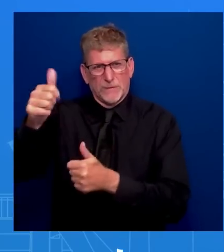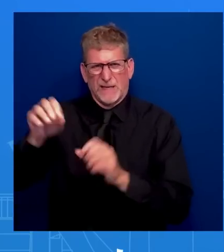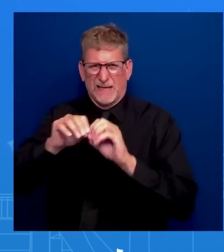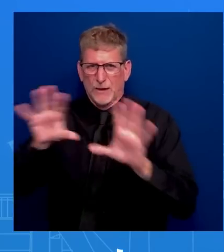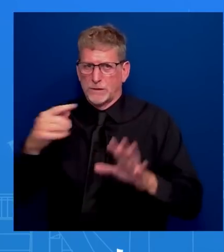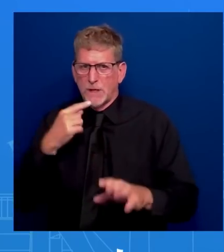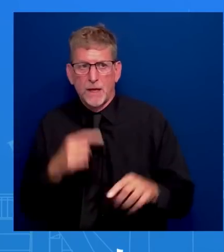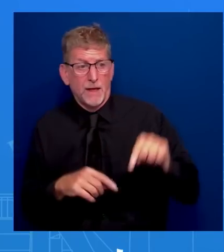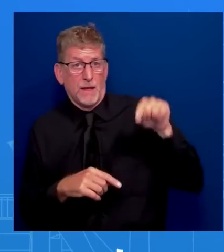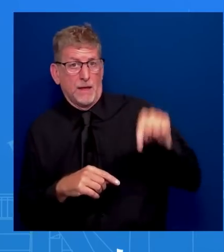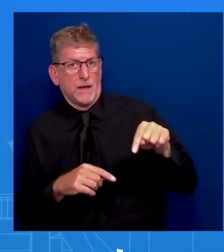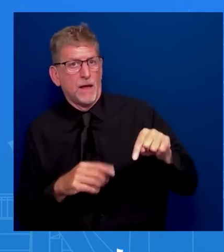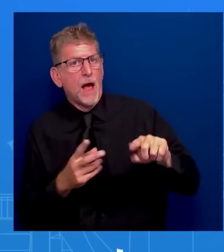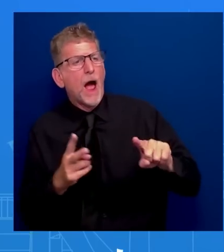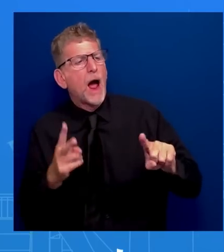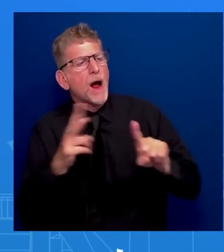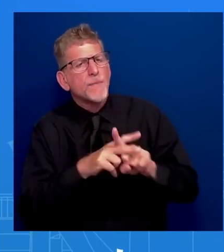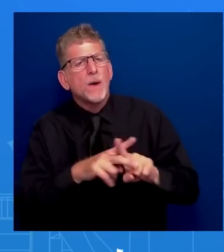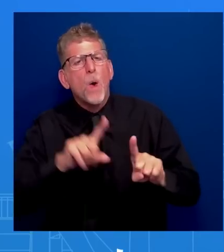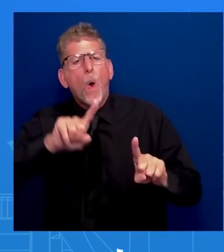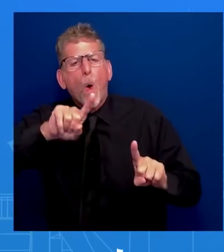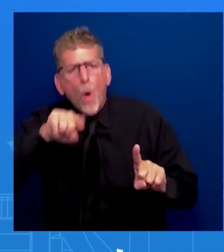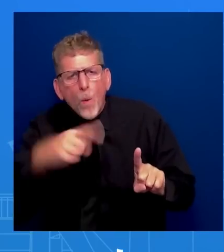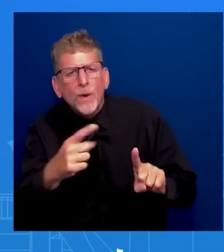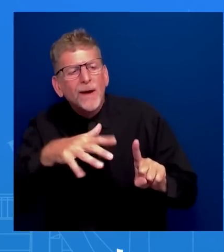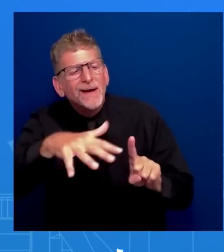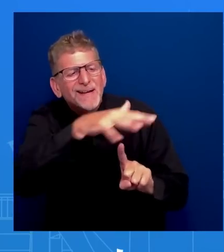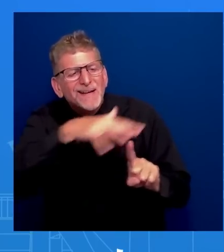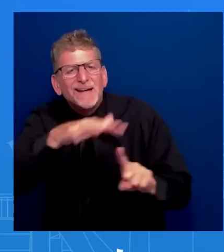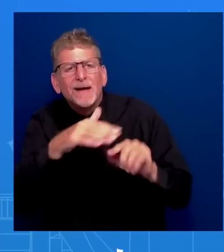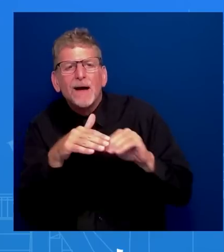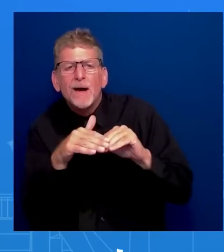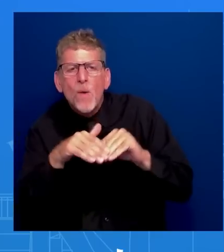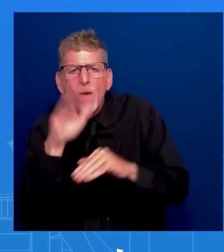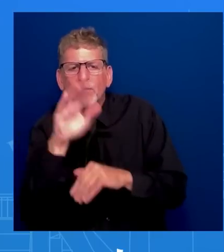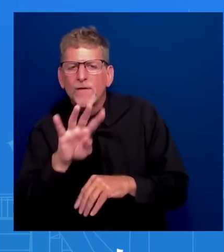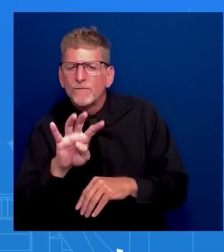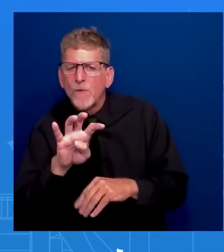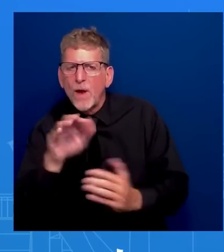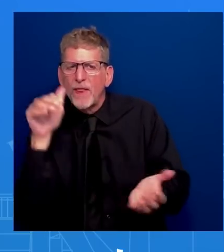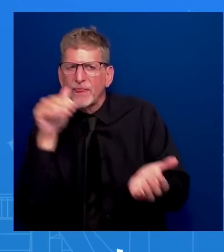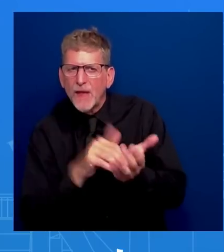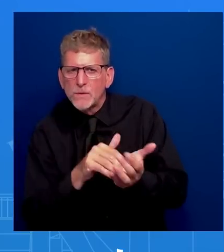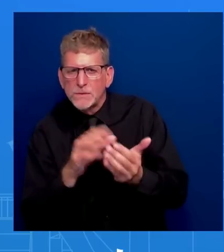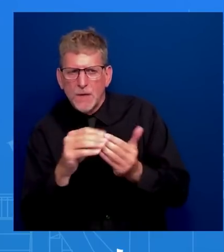The Commissioner said, and I quote, "These resources are absolutely not about increasing audit scrutiny